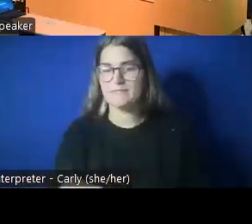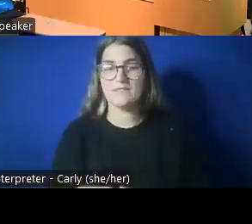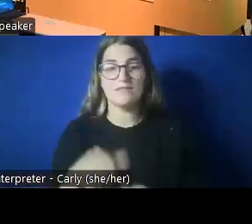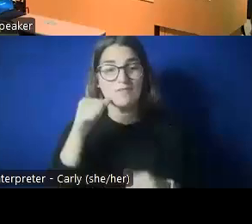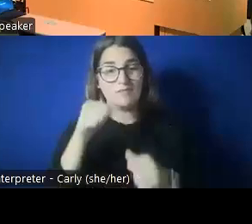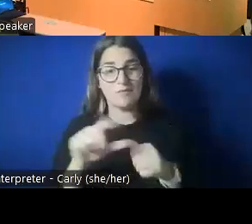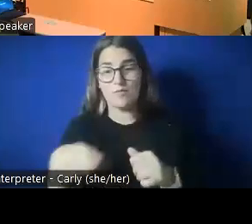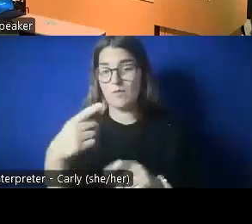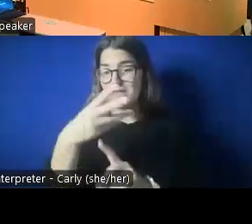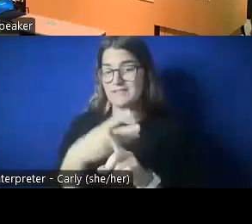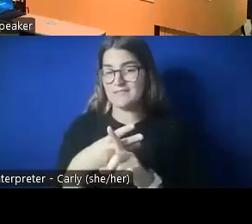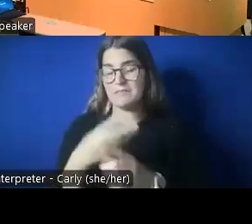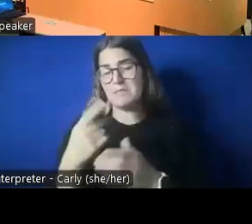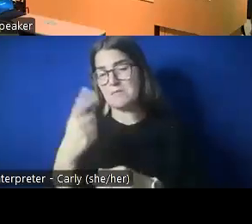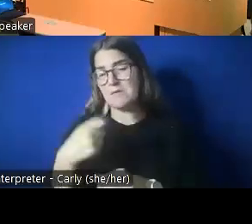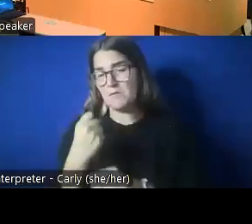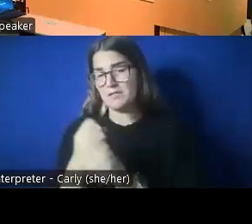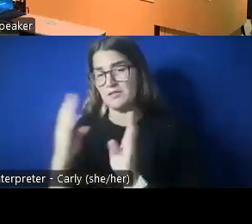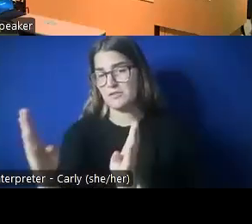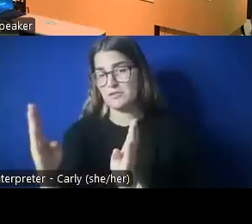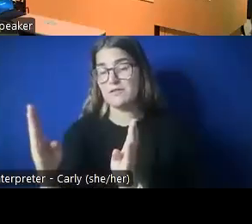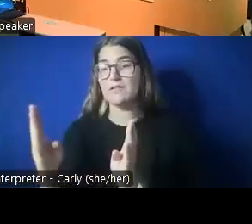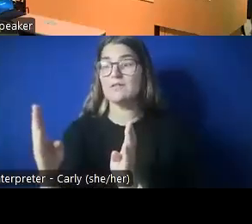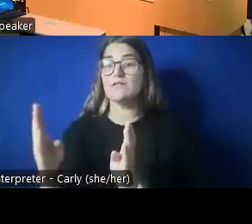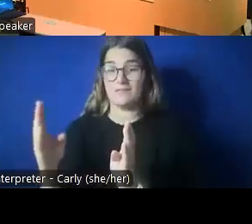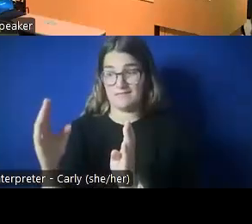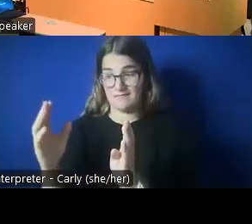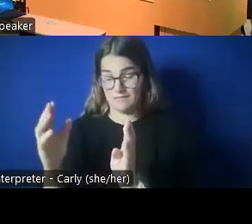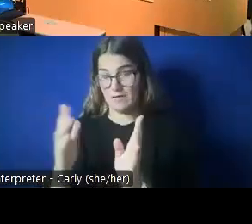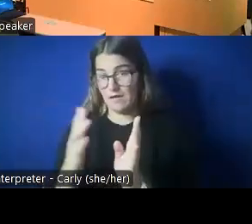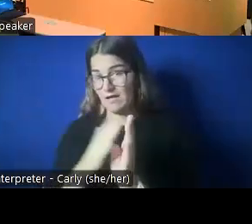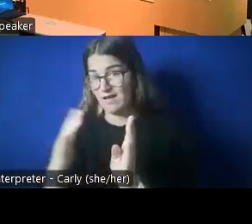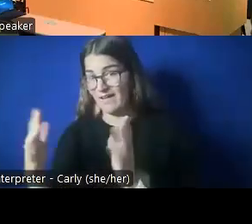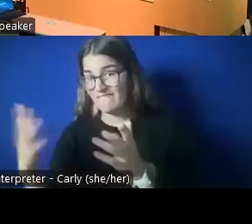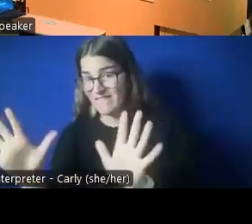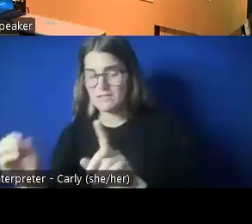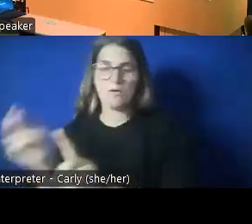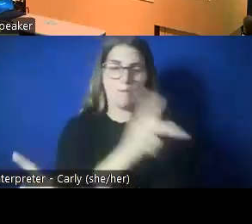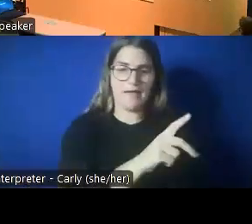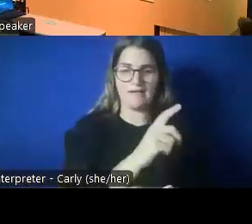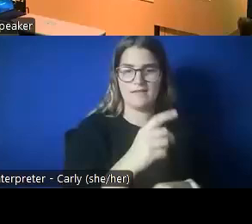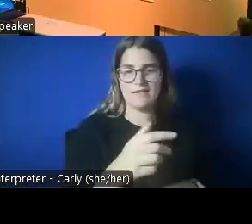year in length in which time they could go back to their primary therapist at that point what about